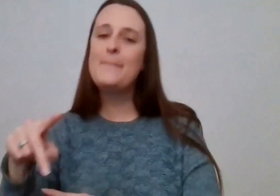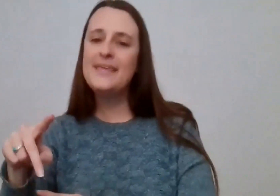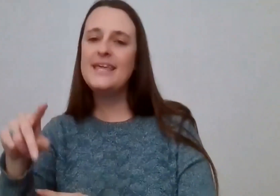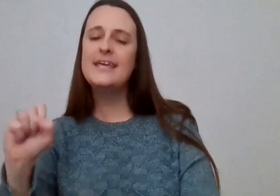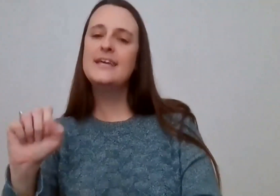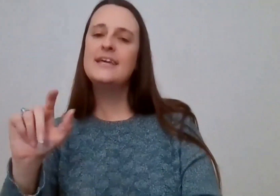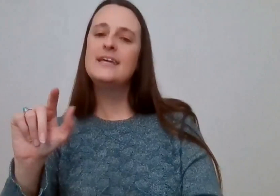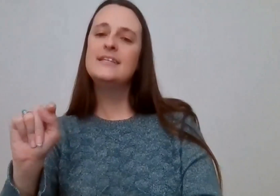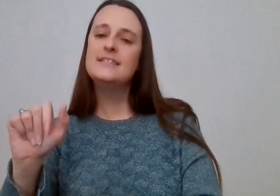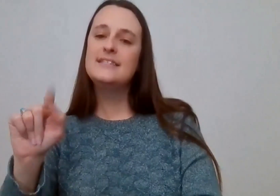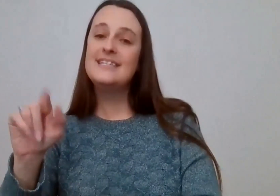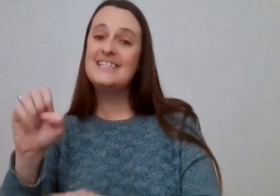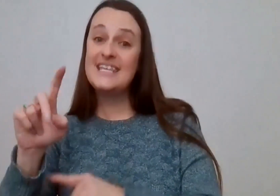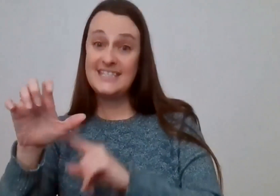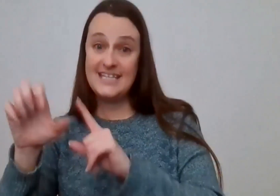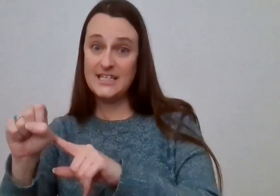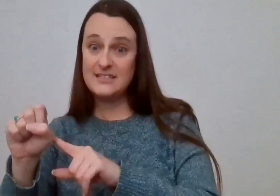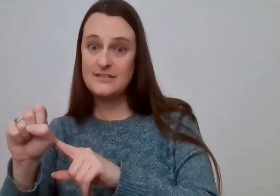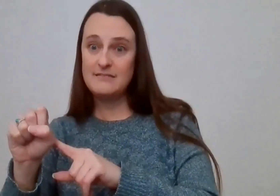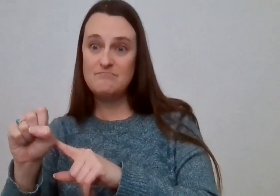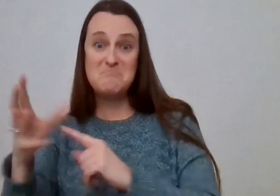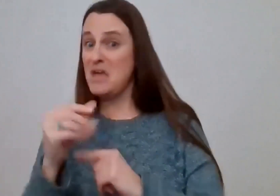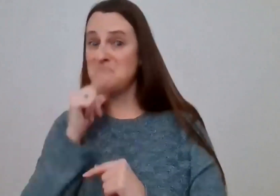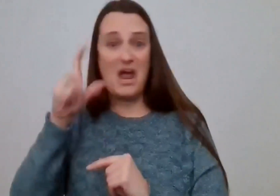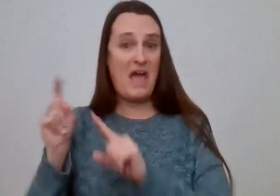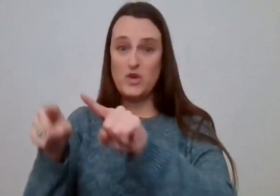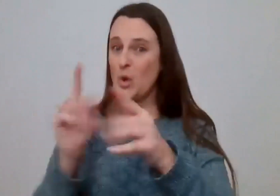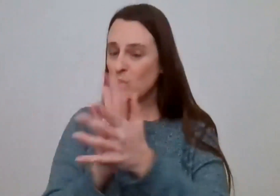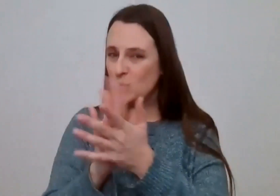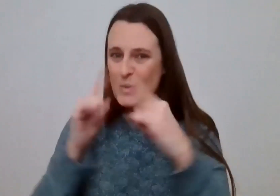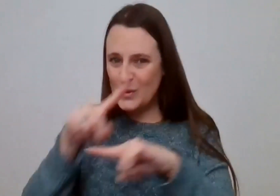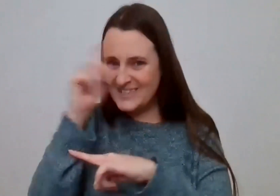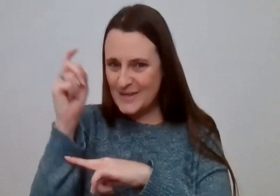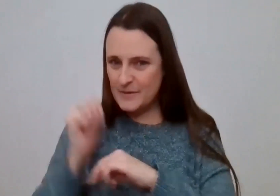time over the summer to take a course so that's one example of how this flexible scheduling model